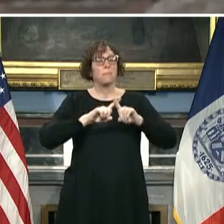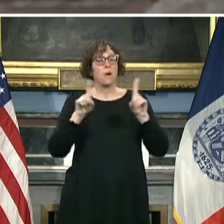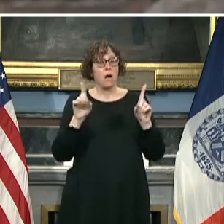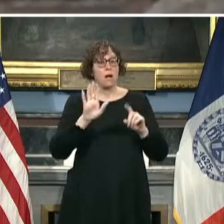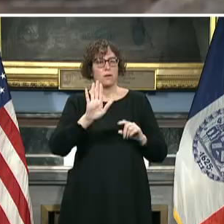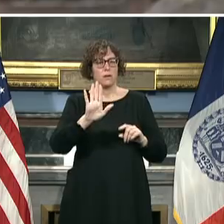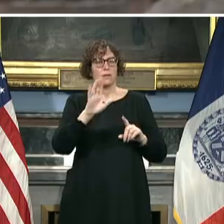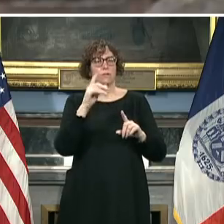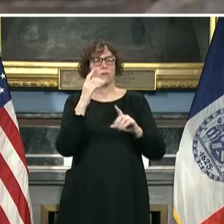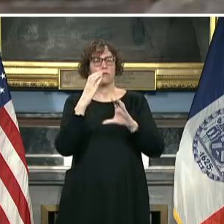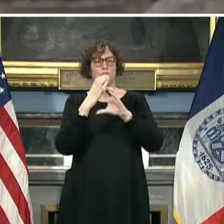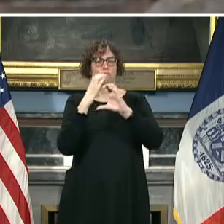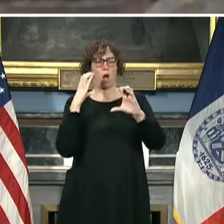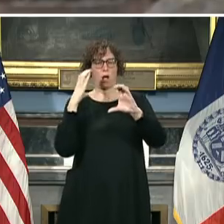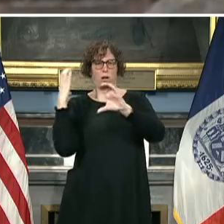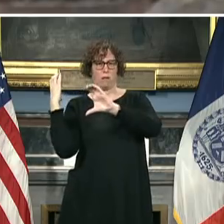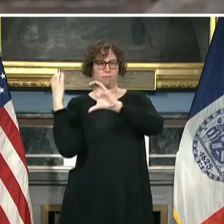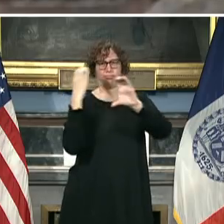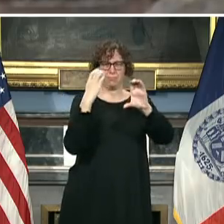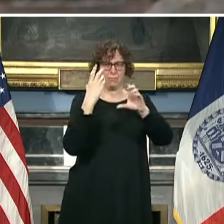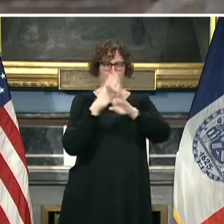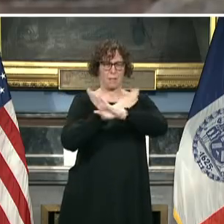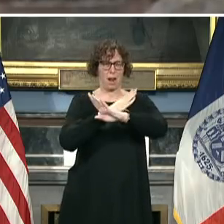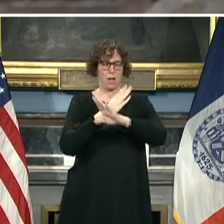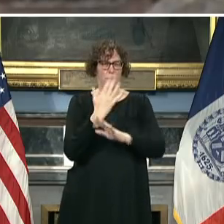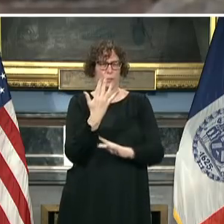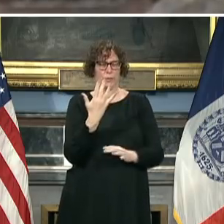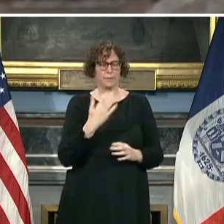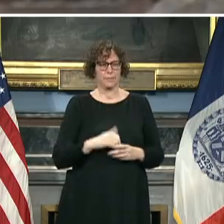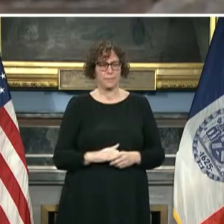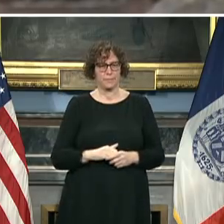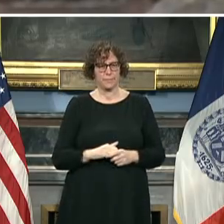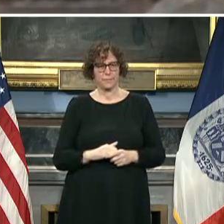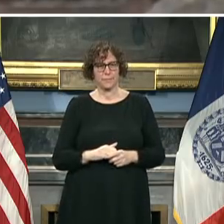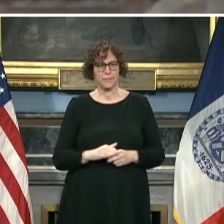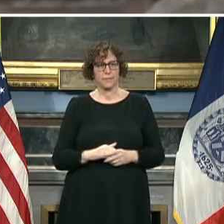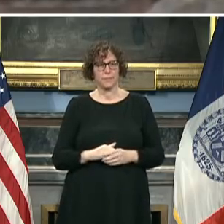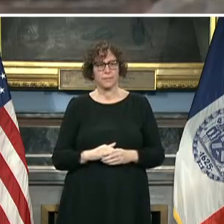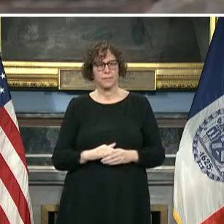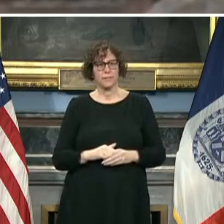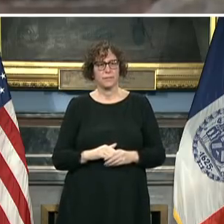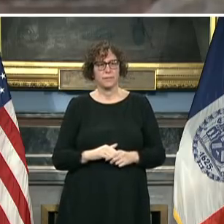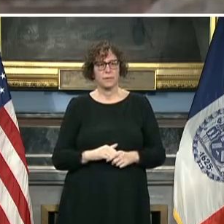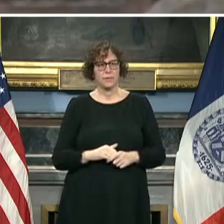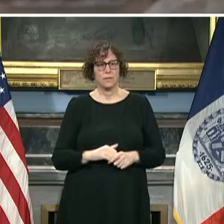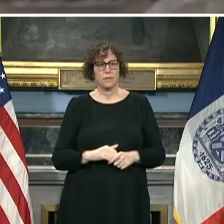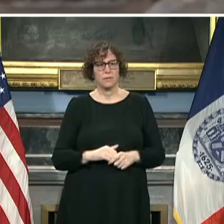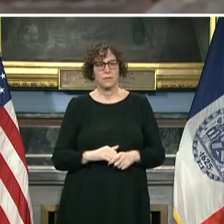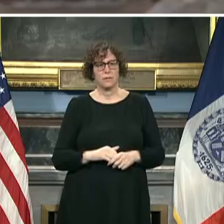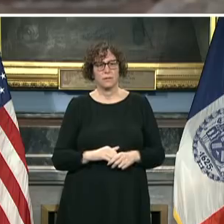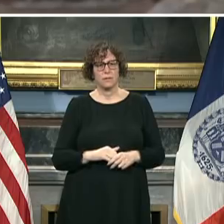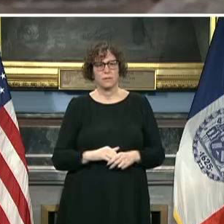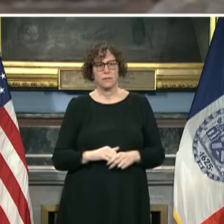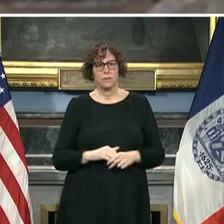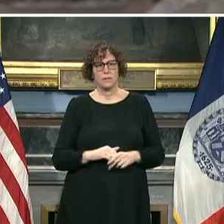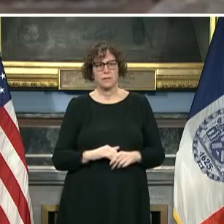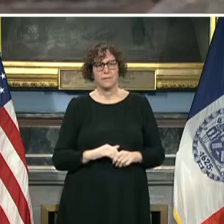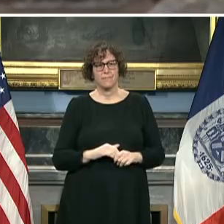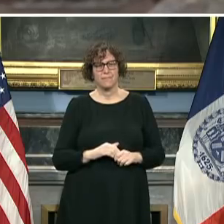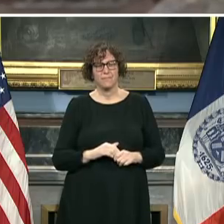THE TRUCK CAME AT JUST THE WRONG TIME. YBMAEWE CAN MOVE THE TRUCK JUST A LITTLE AND GIVE YOU A BETTER ABILITY TO BE